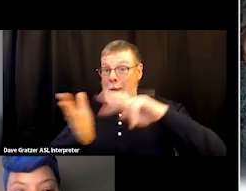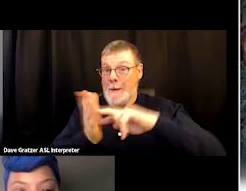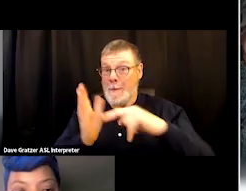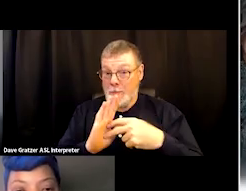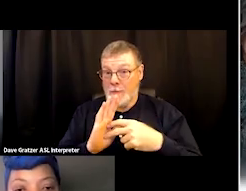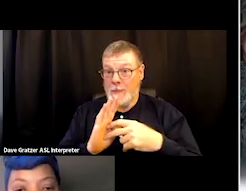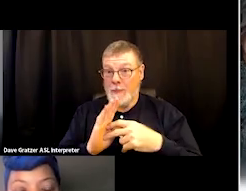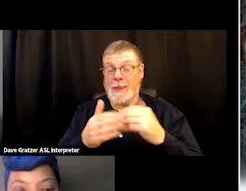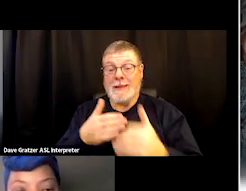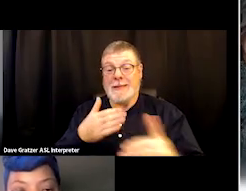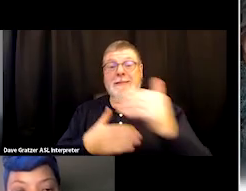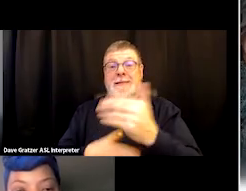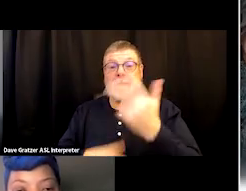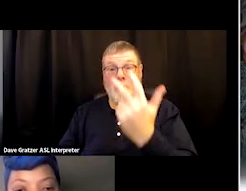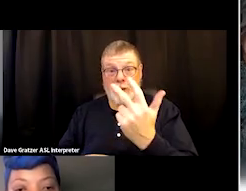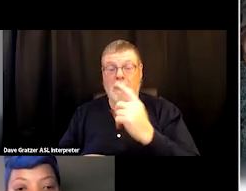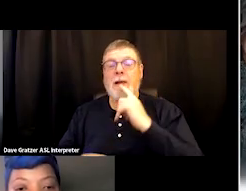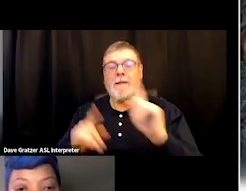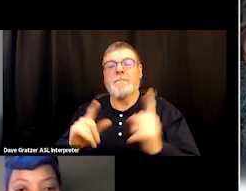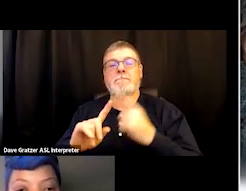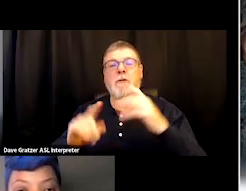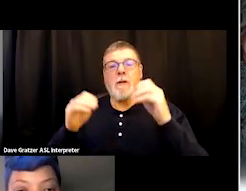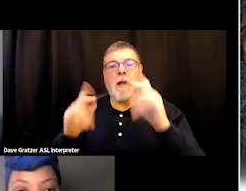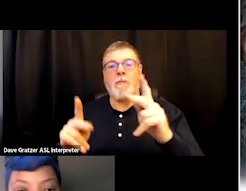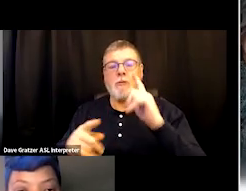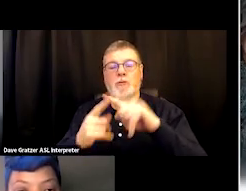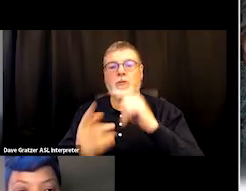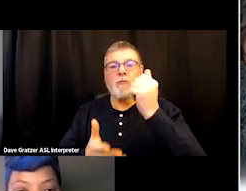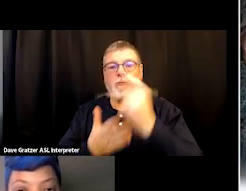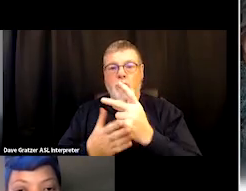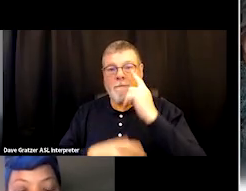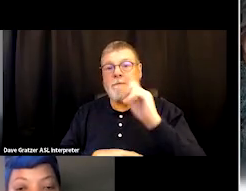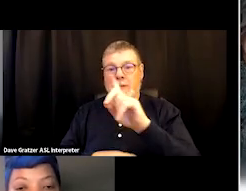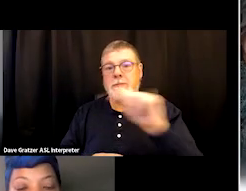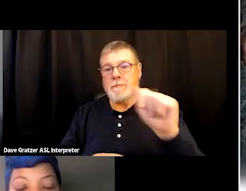step three is the first opportunity for someone to be approved for disability benefits.